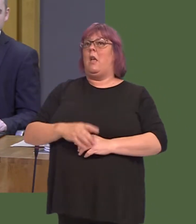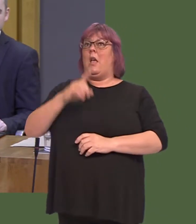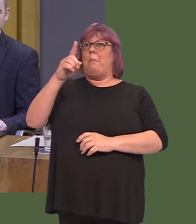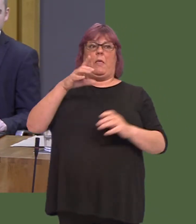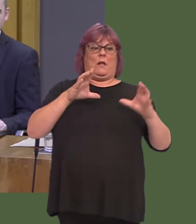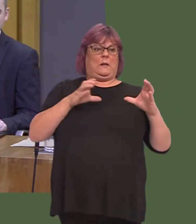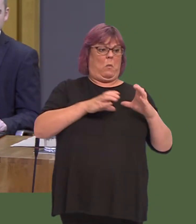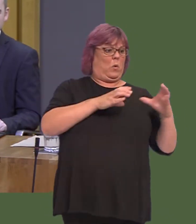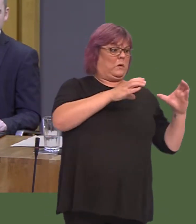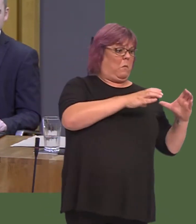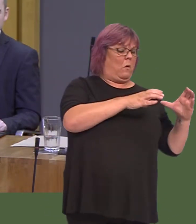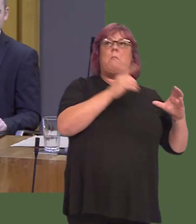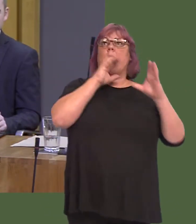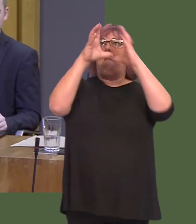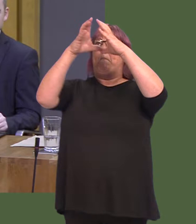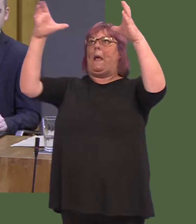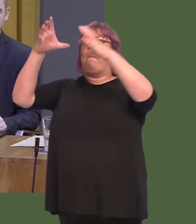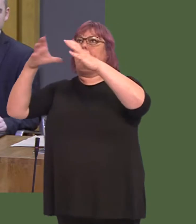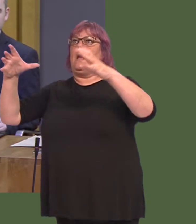the huge differences in population.